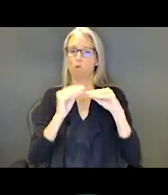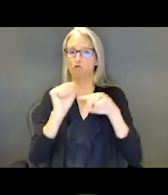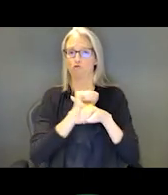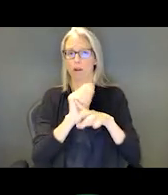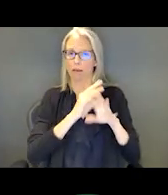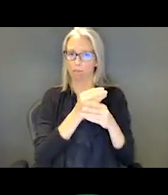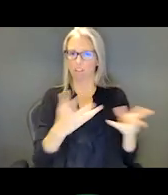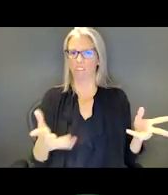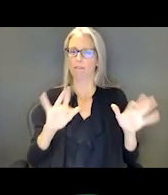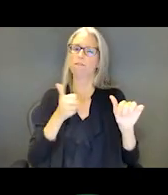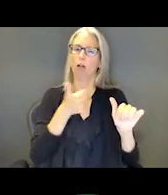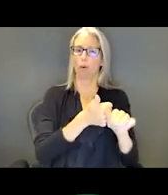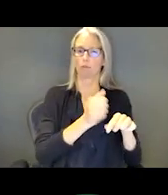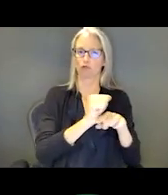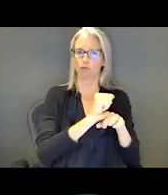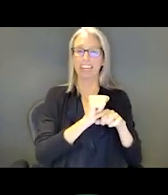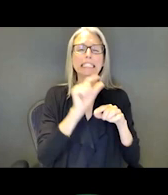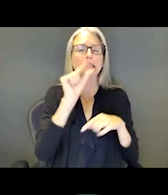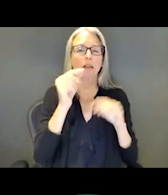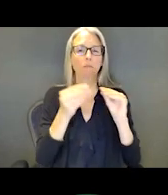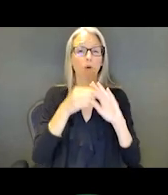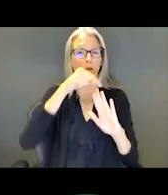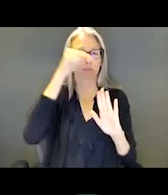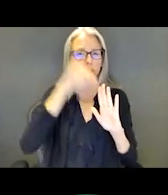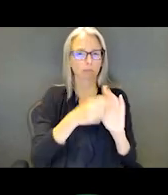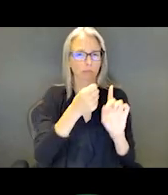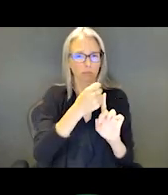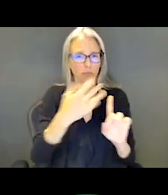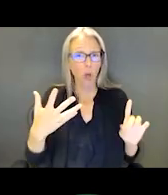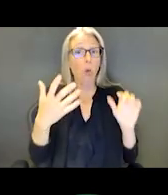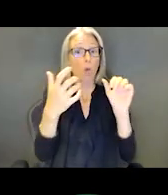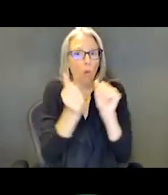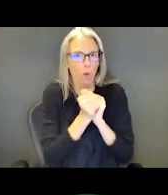the idea of the training was kind of live on.